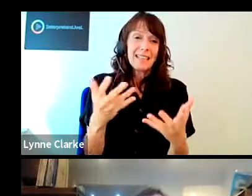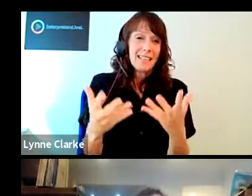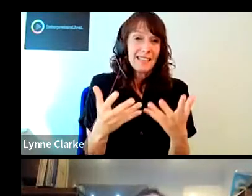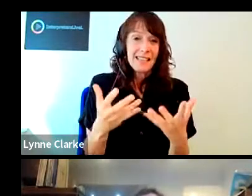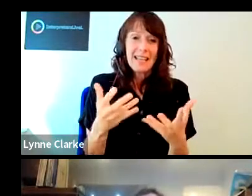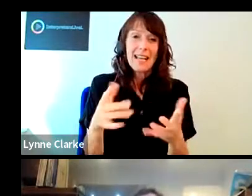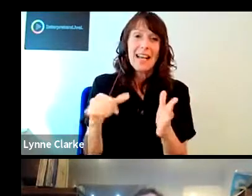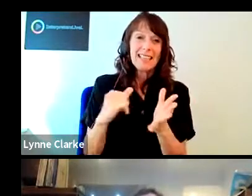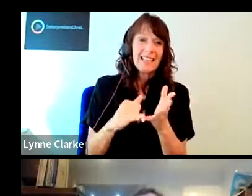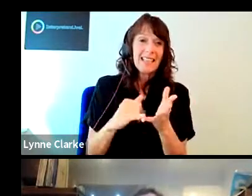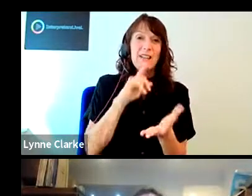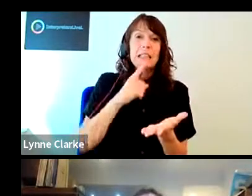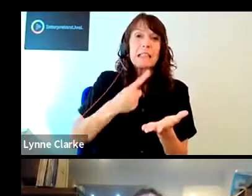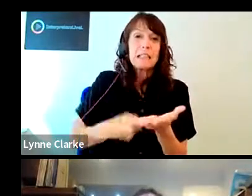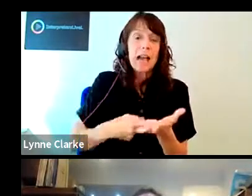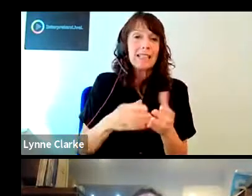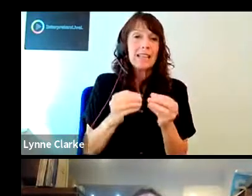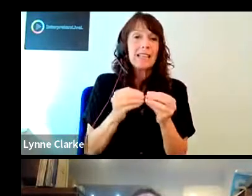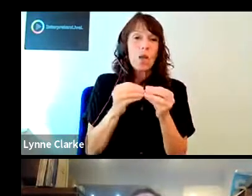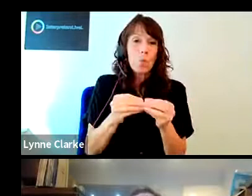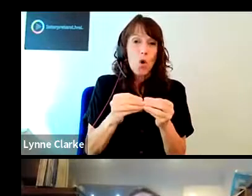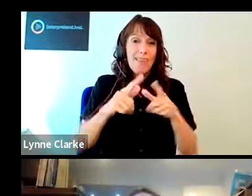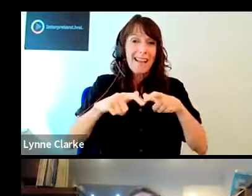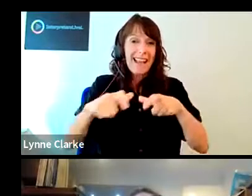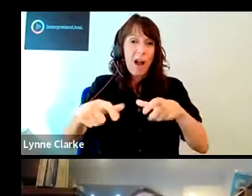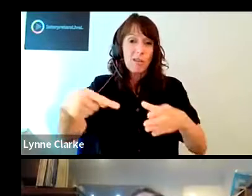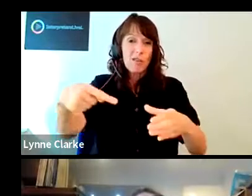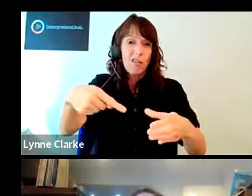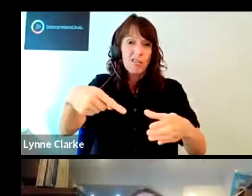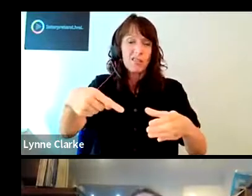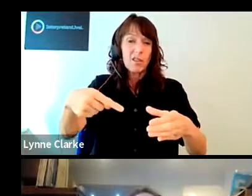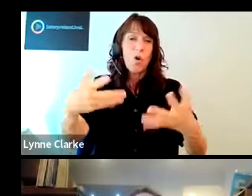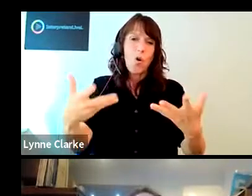said, deciding whether it's worth carrying on with something that is inaccessible or scrapping it,